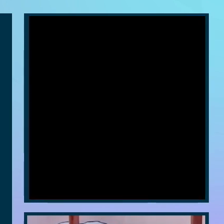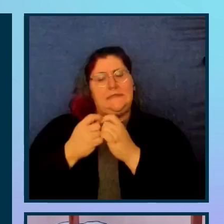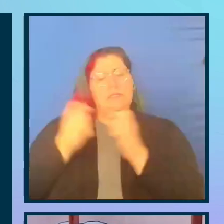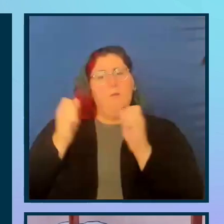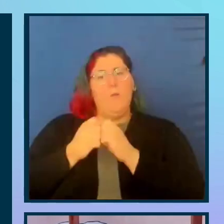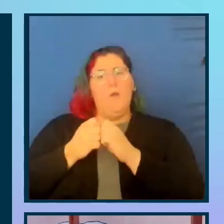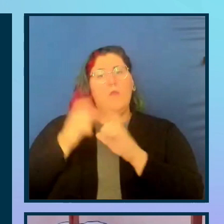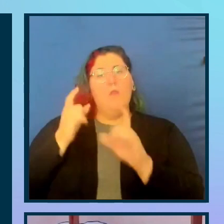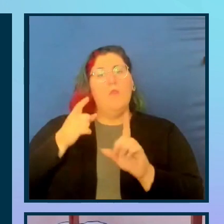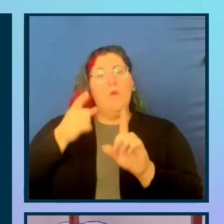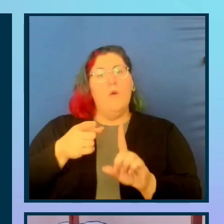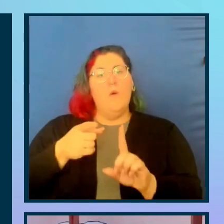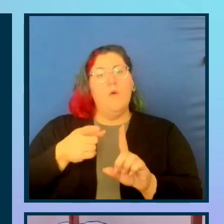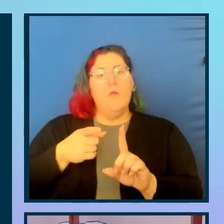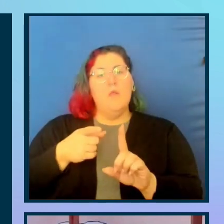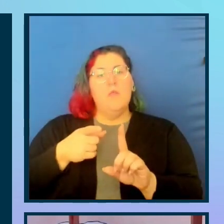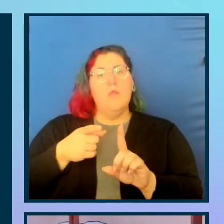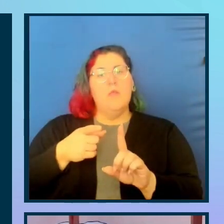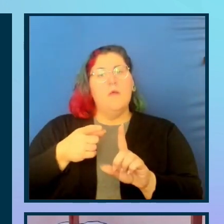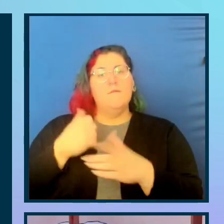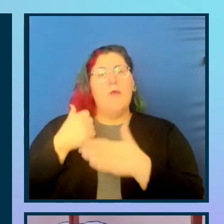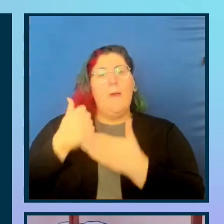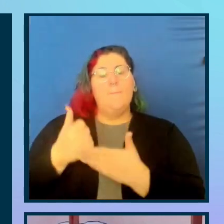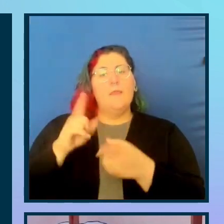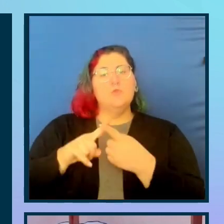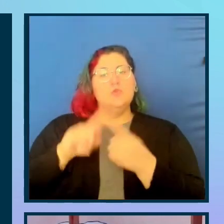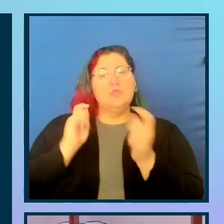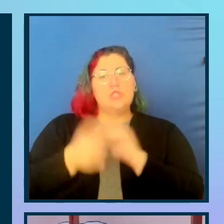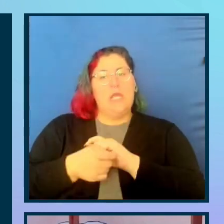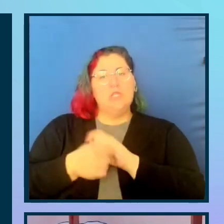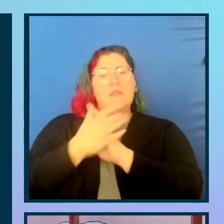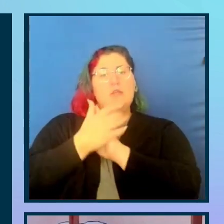their skill, their will, and their process to account for accessibility